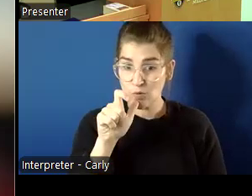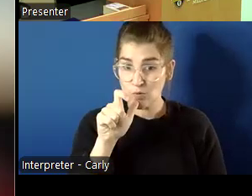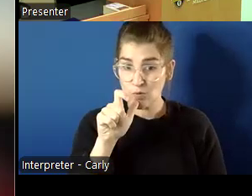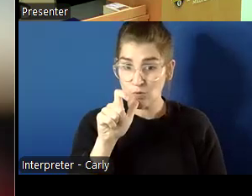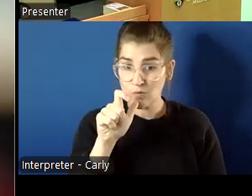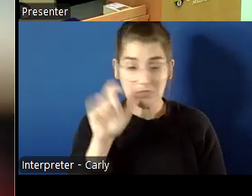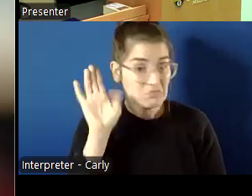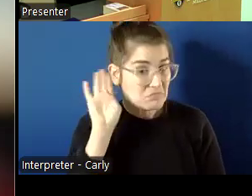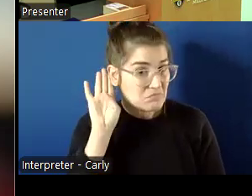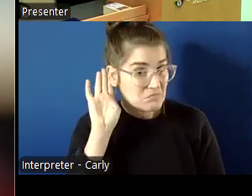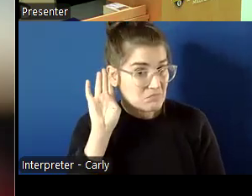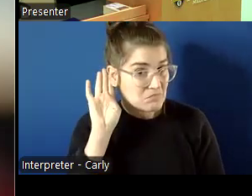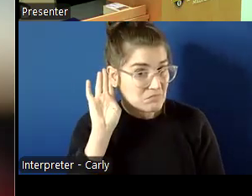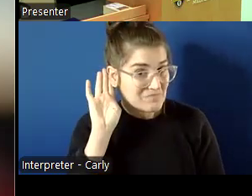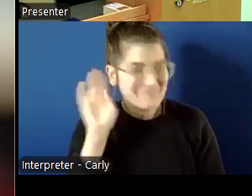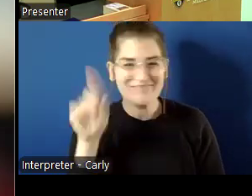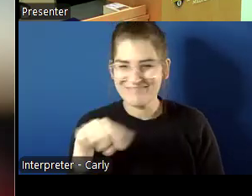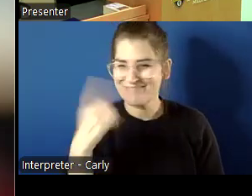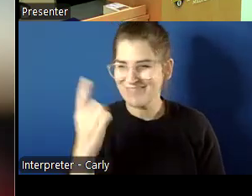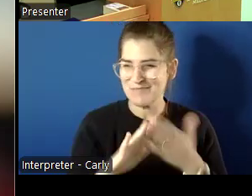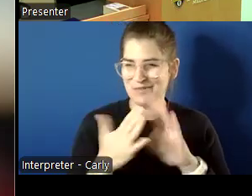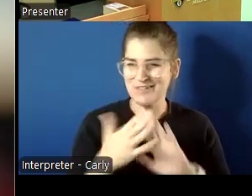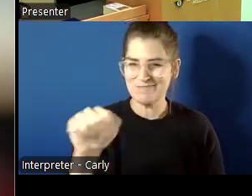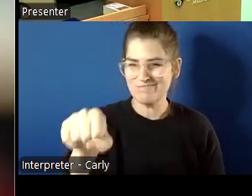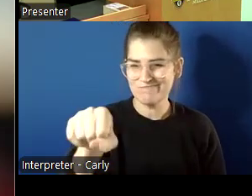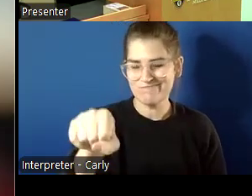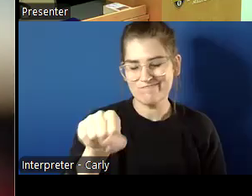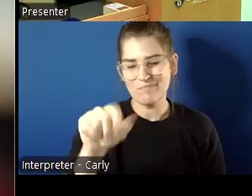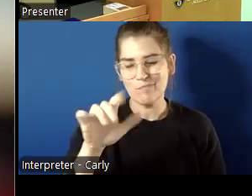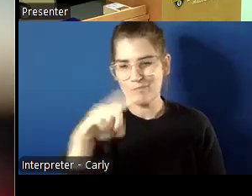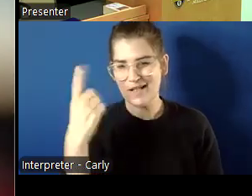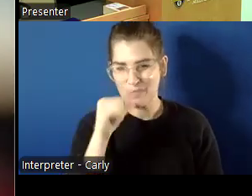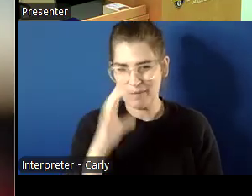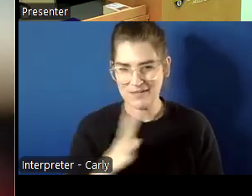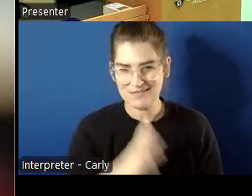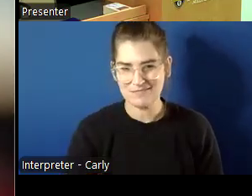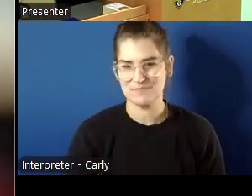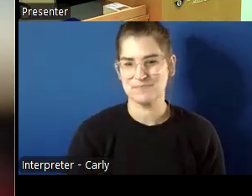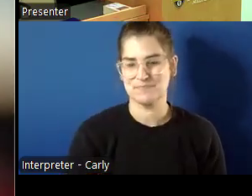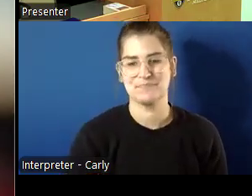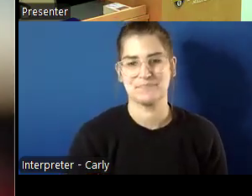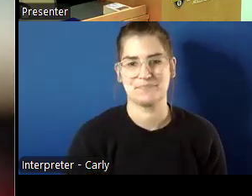I'm sorry. African- Yes, black and African-American women.